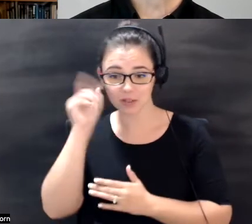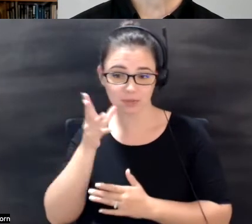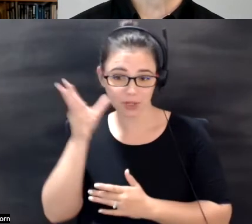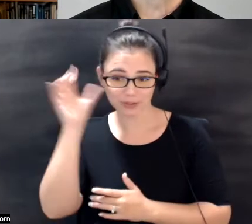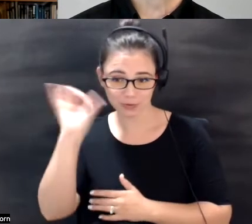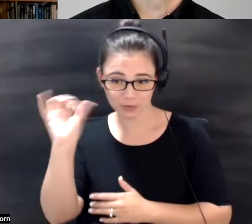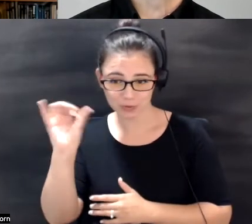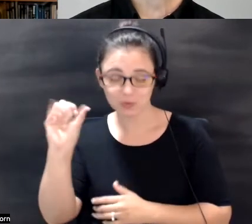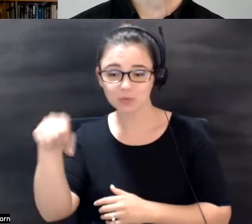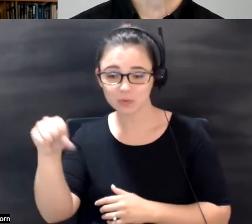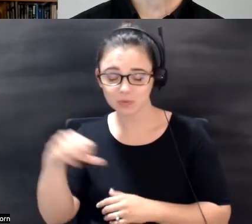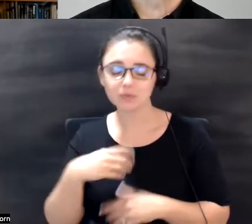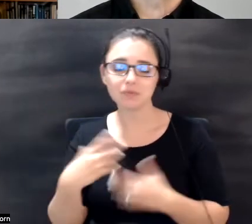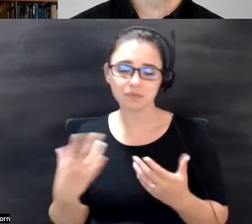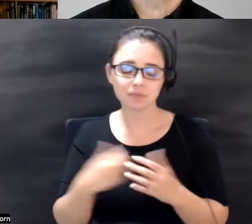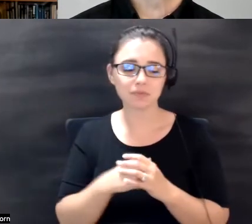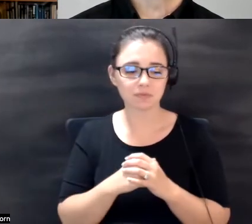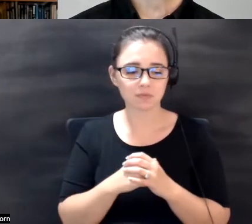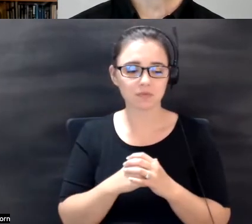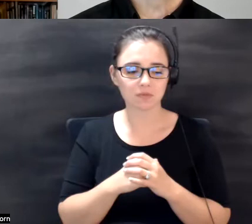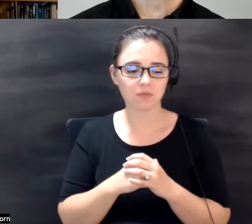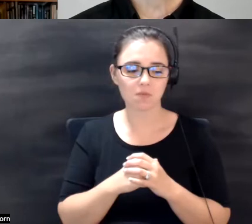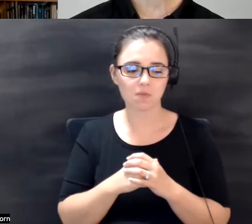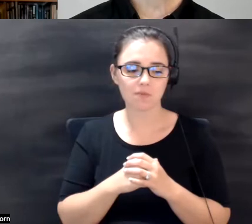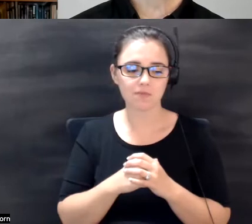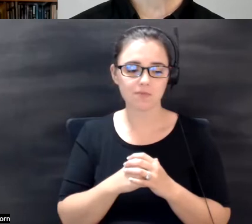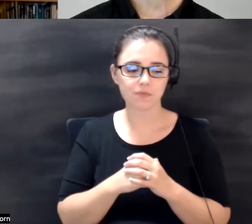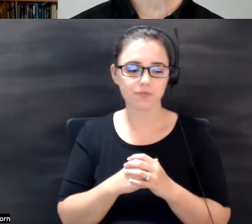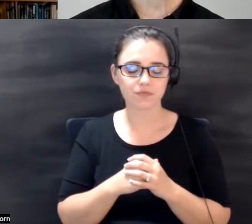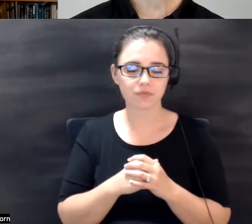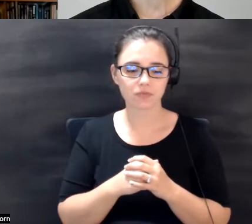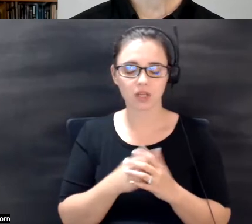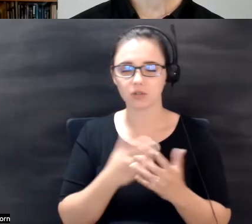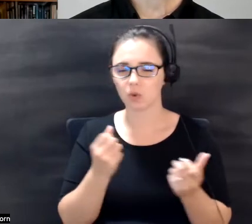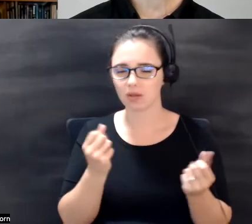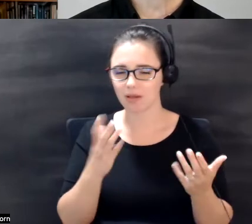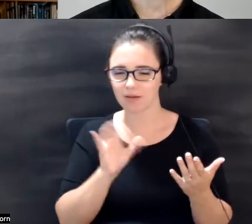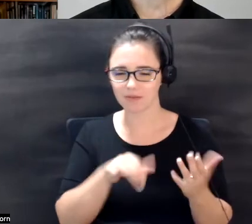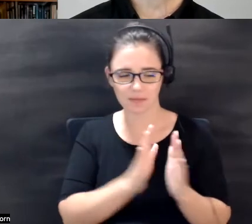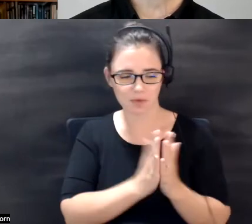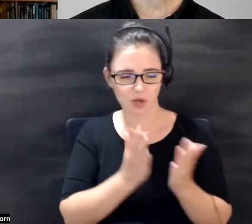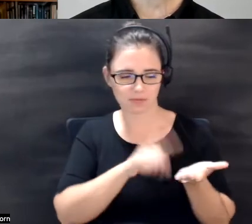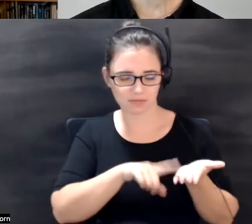Um, so I think a large piece of it was exploring hope and, and purpose.